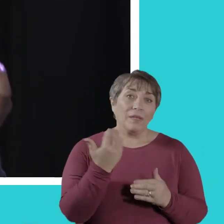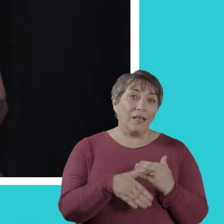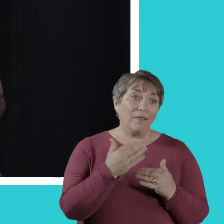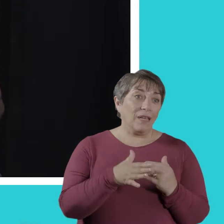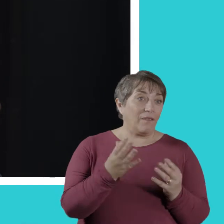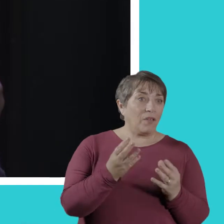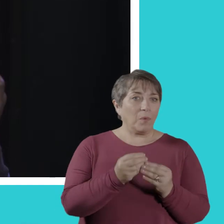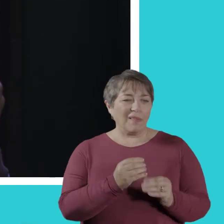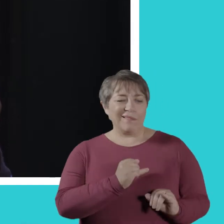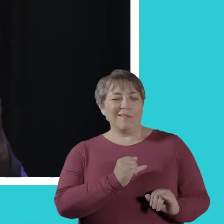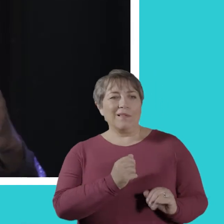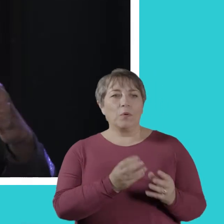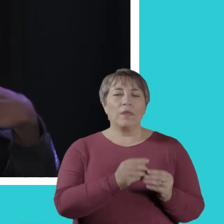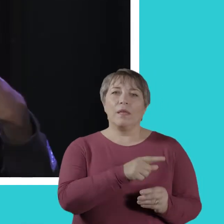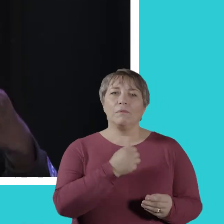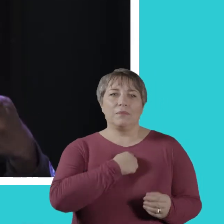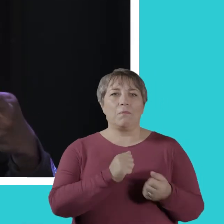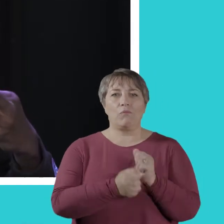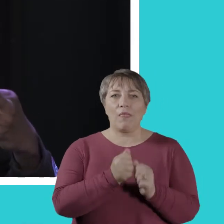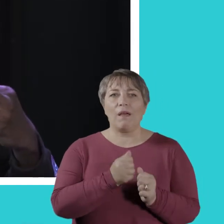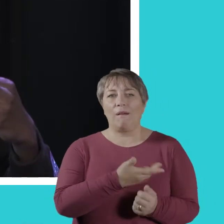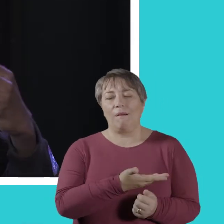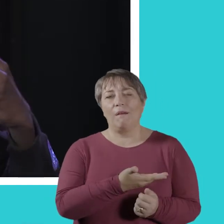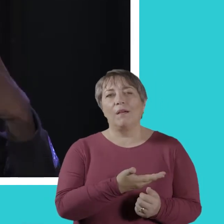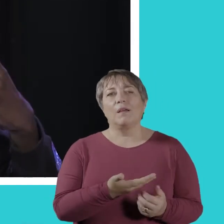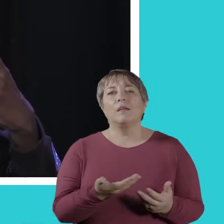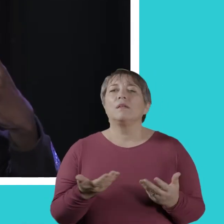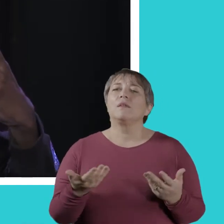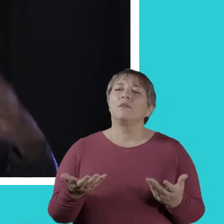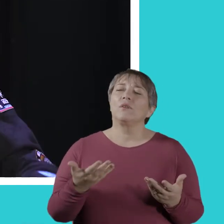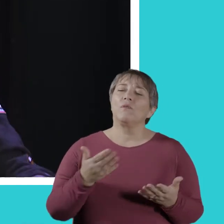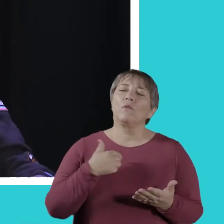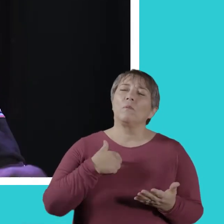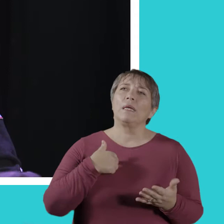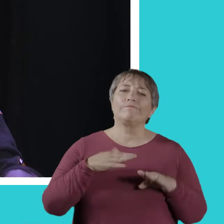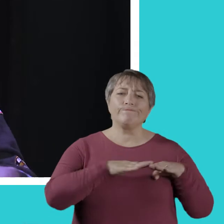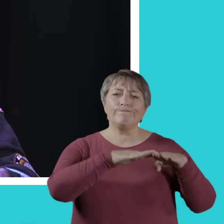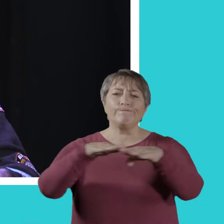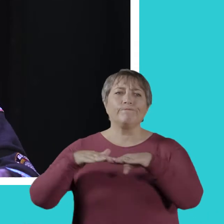brother all right. So for me it's understanding that people are different, cultures are different